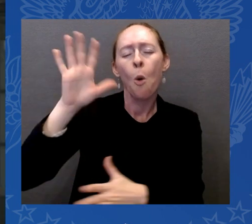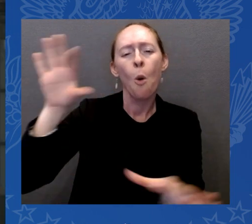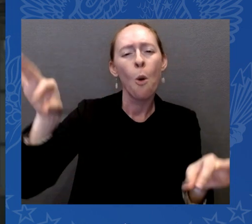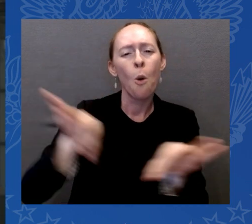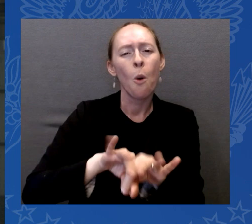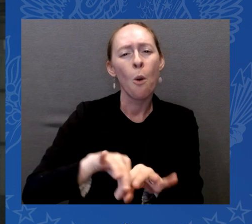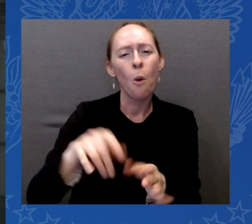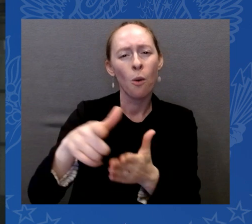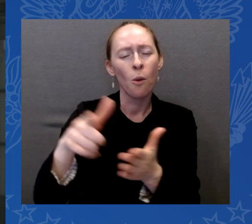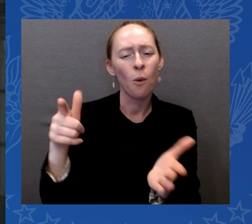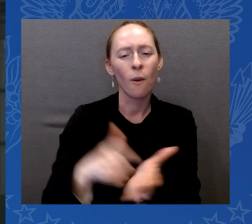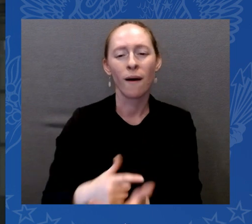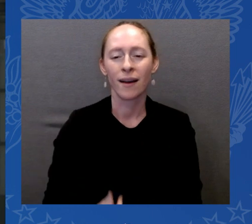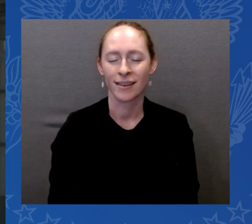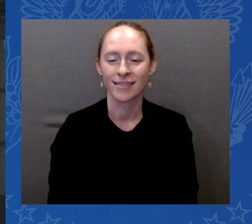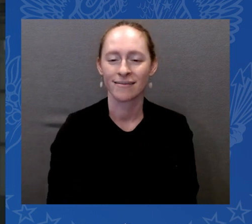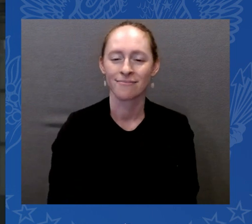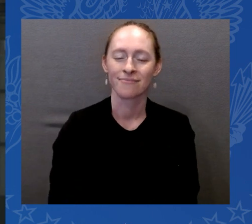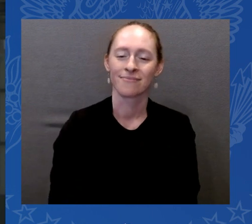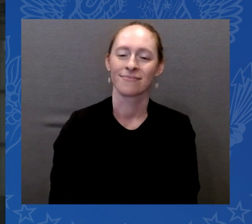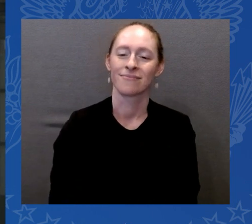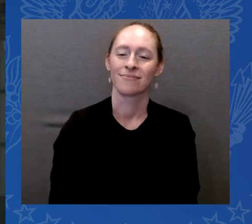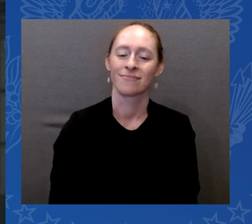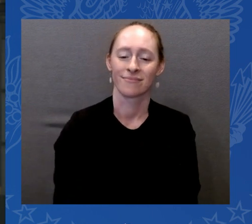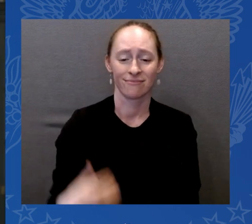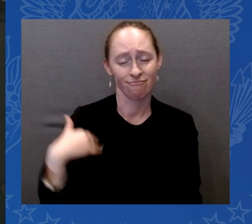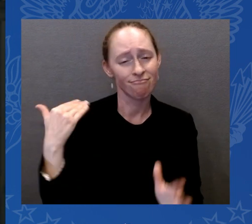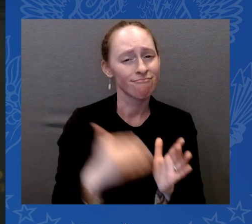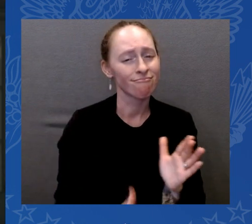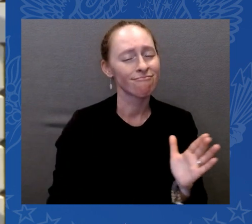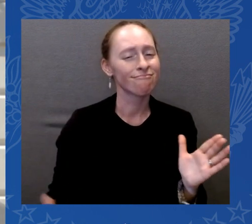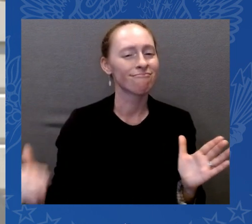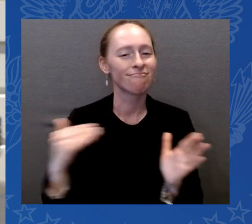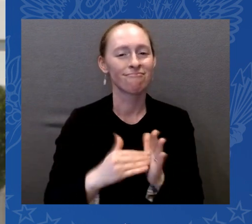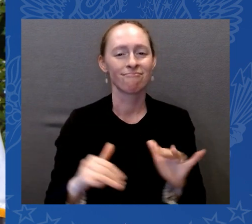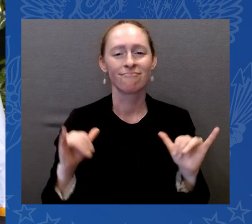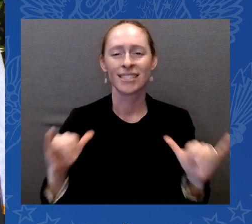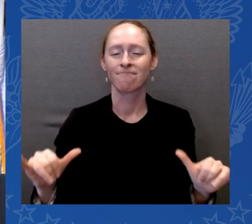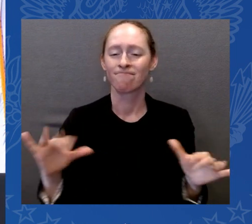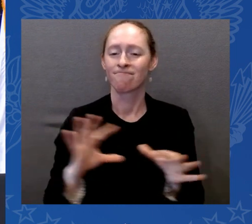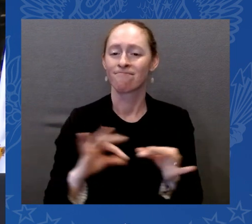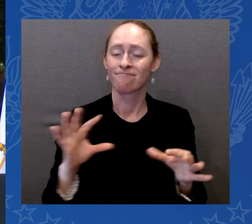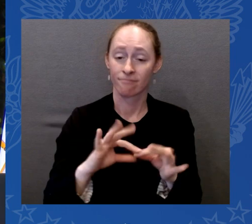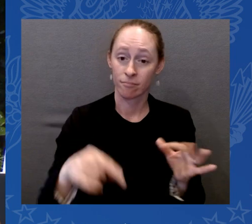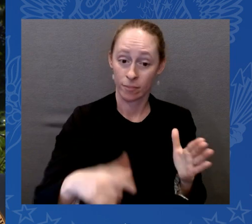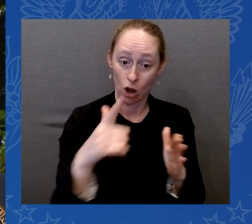With this law, the American people won and special interest lost. Say it again: